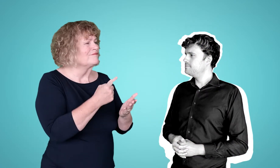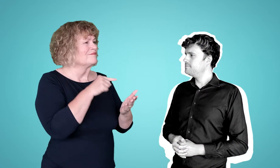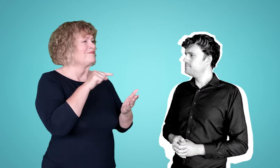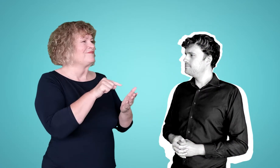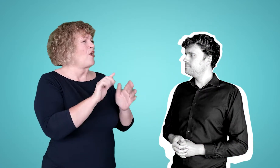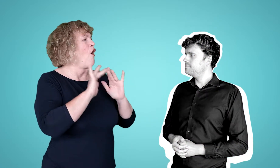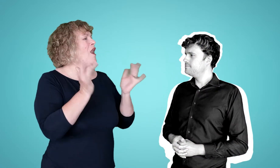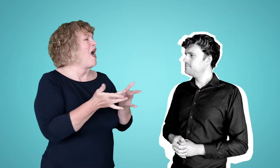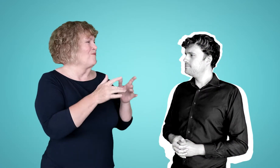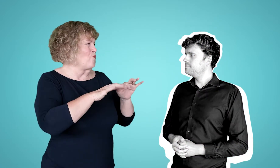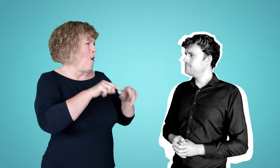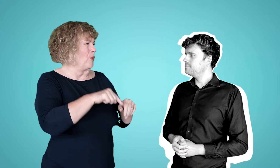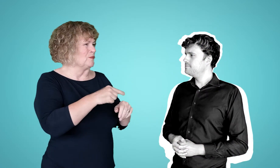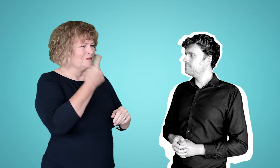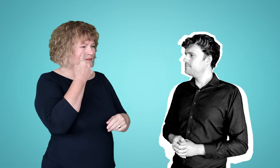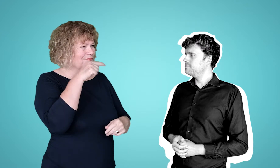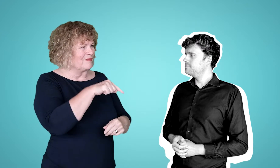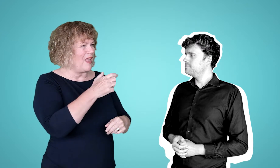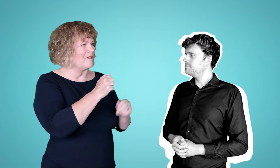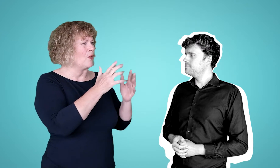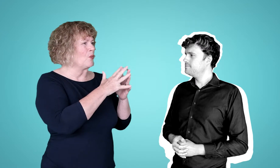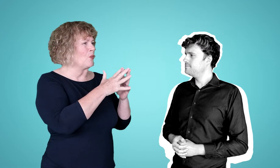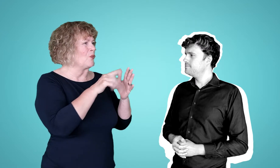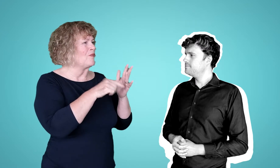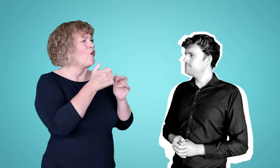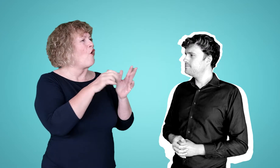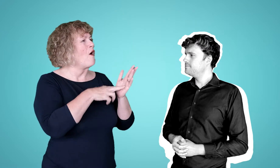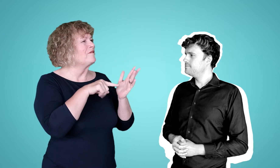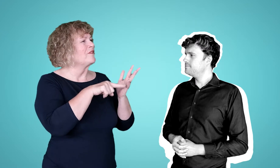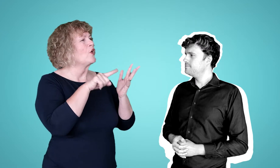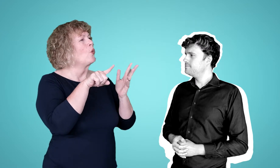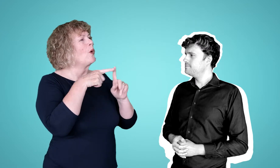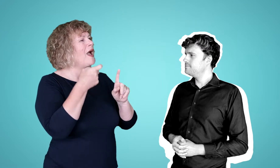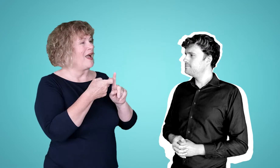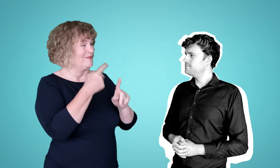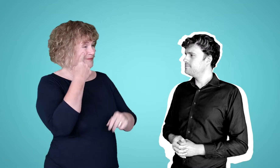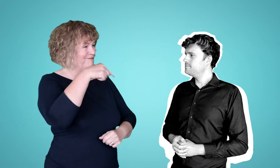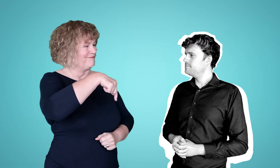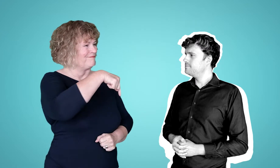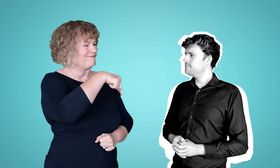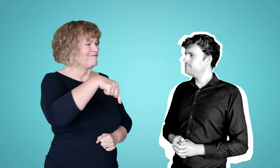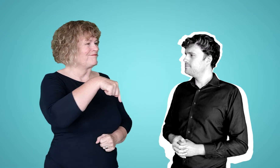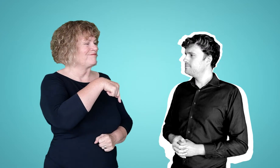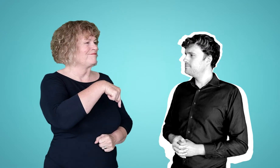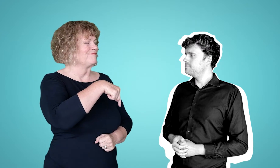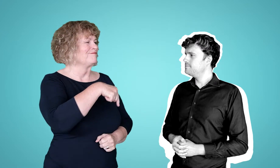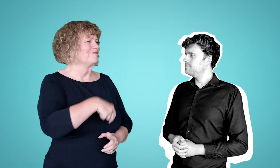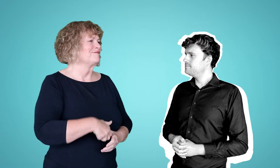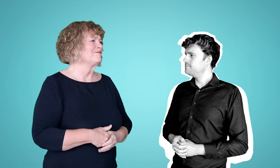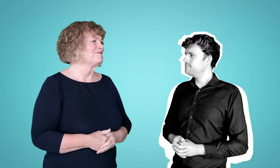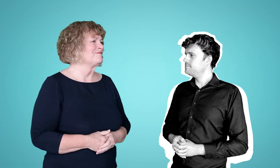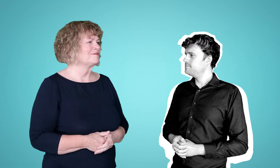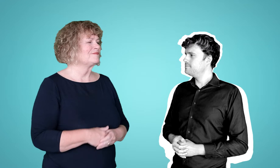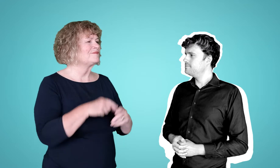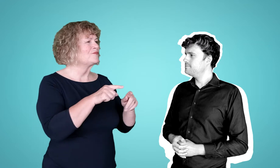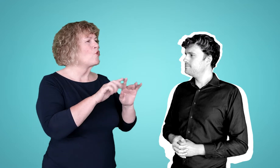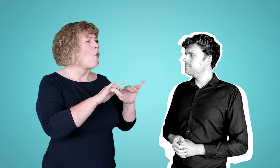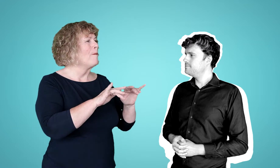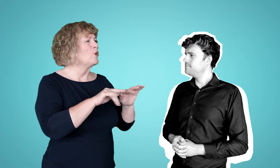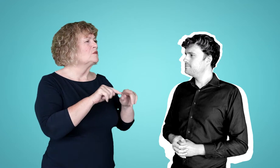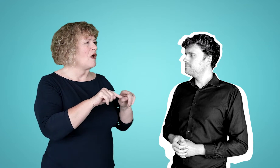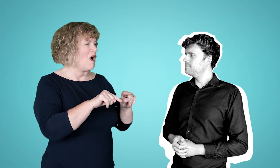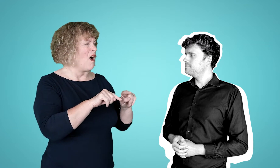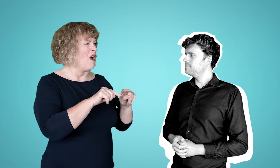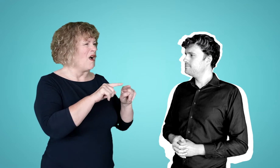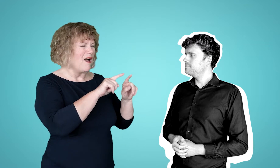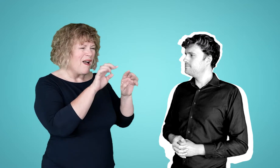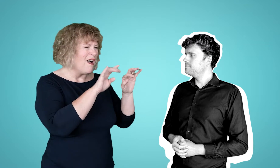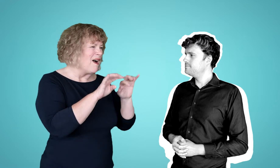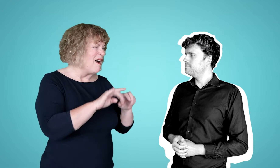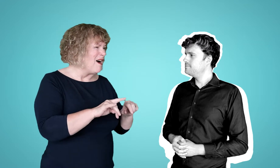by visiting www.gov.uk/carers-allowance-report-change.